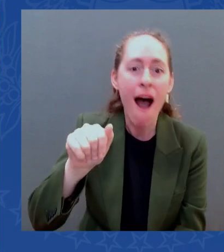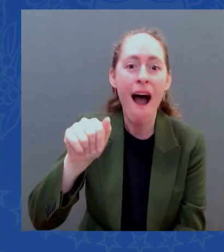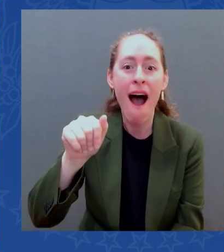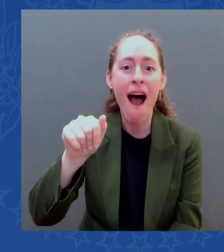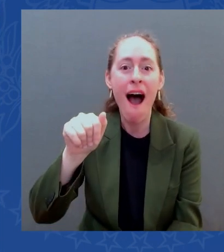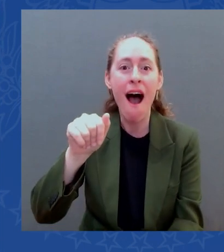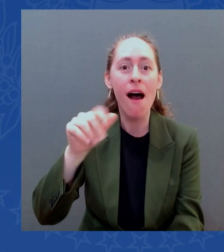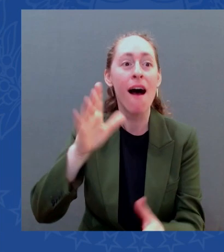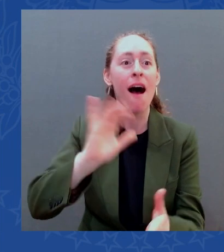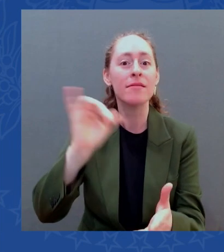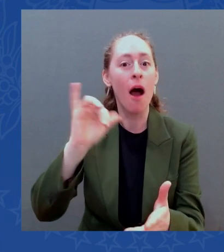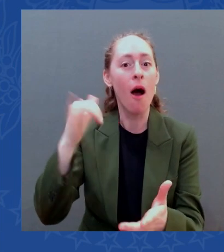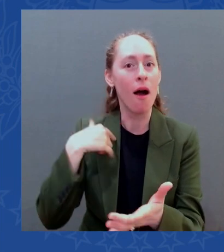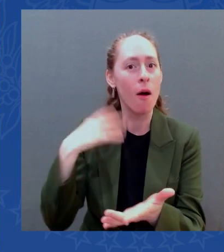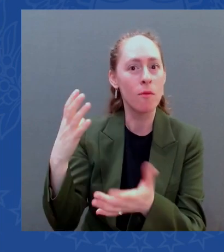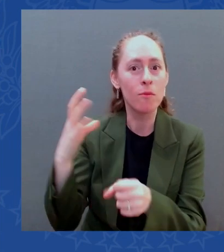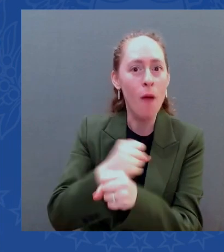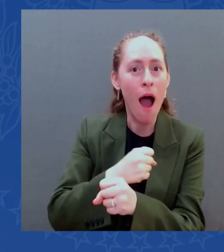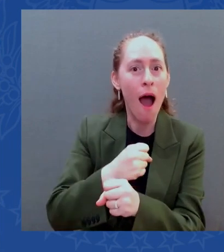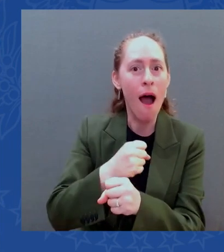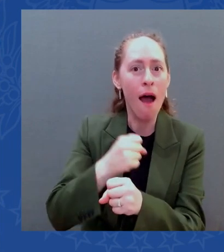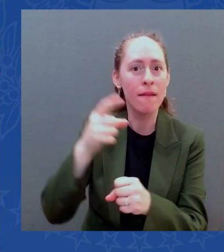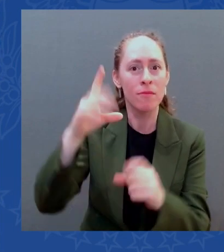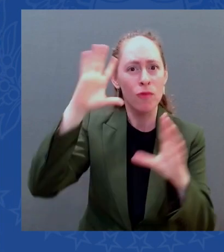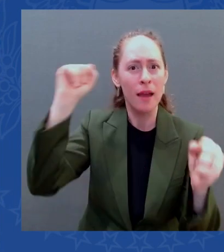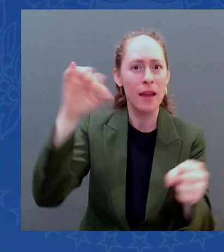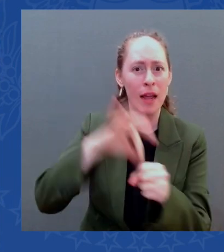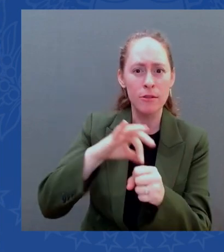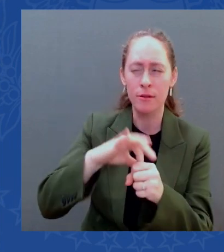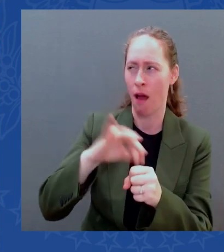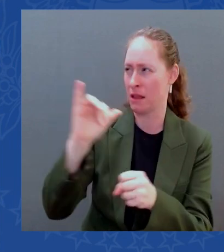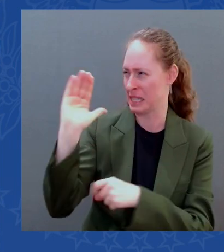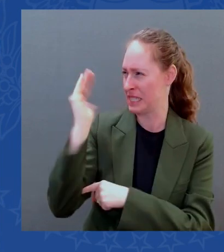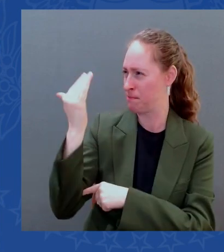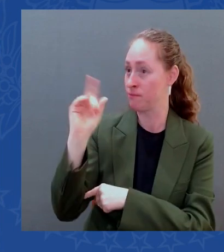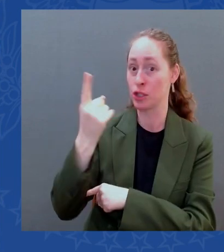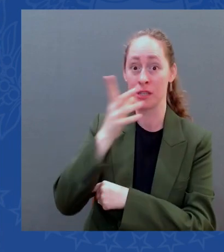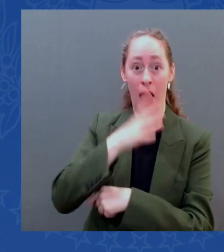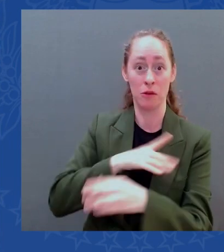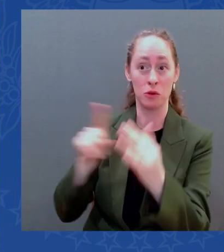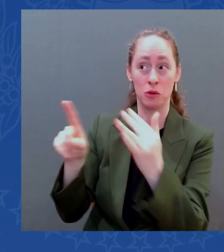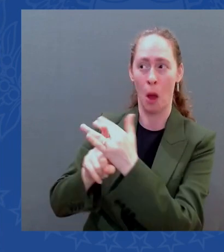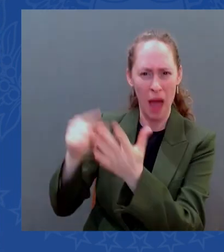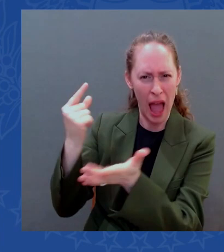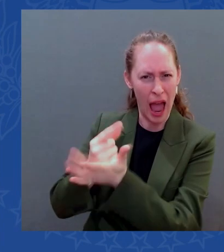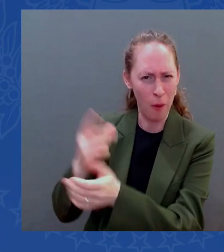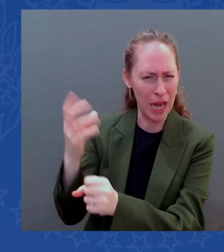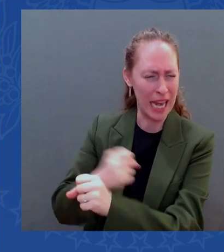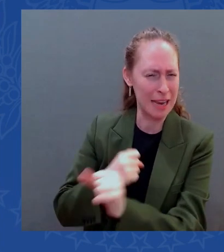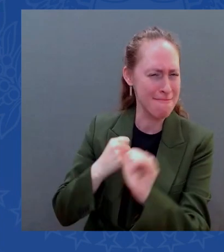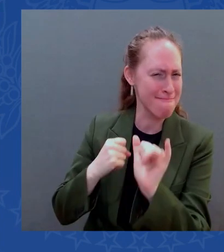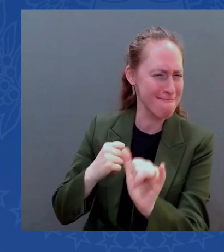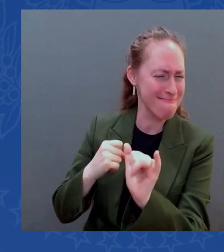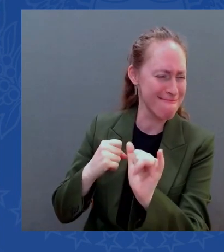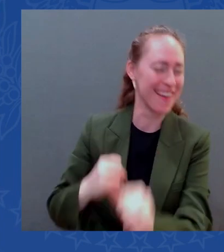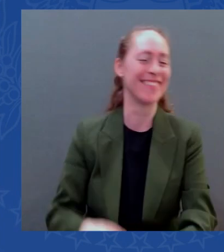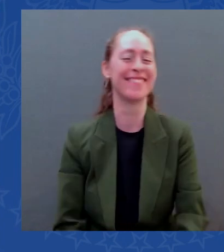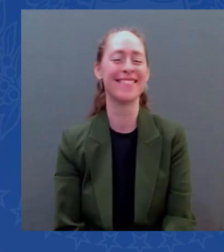So thank you all for the great work you're doing in the community. And congratulations again for all the great work you've done on the ice.